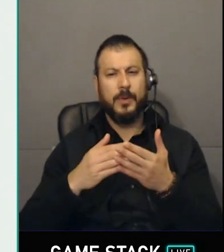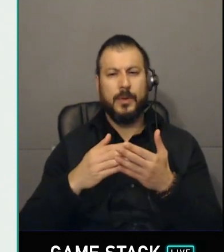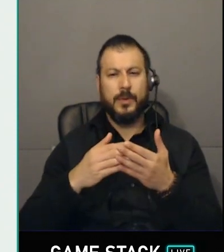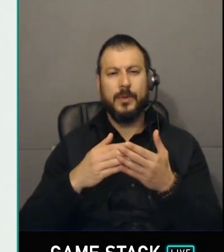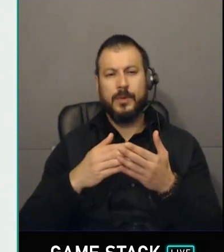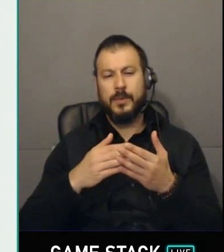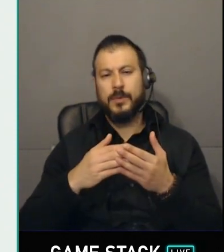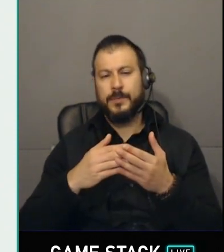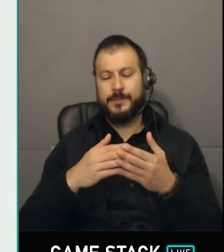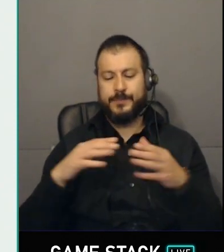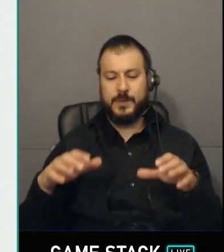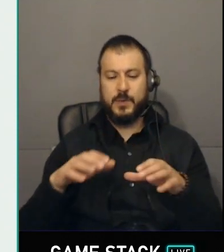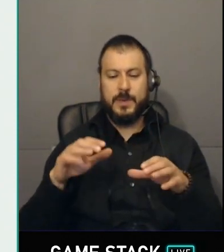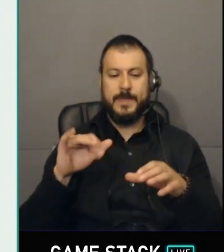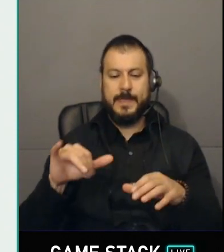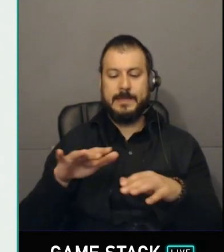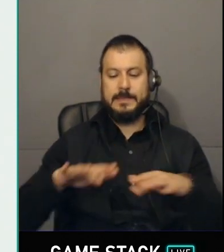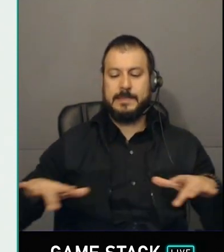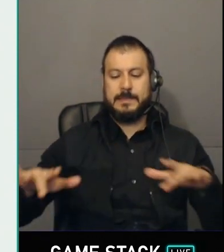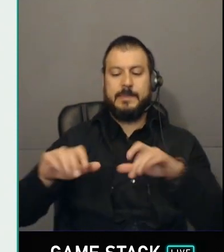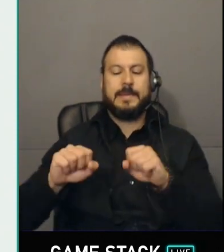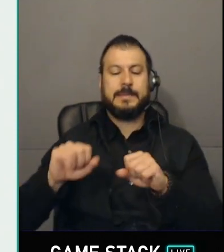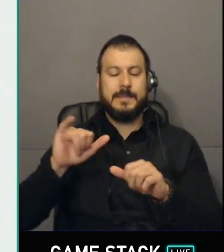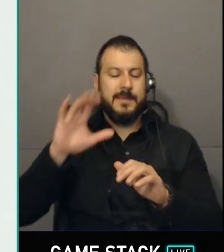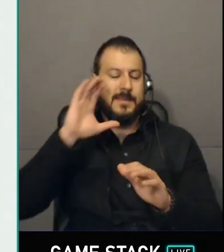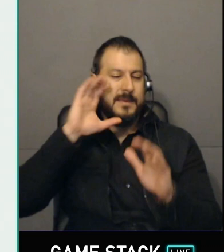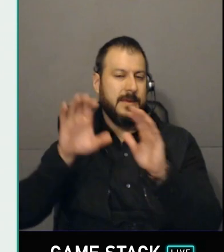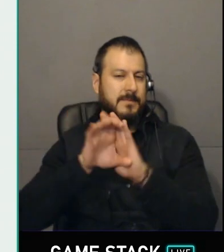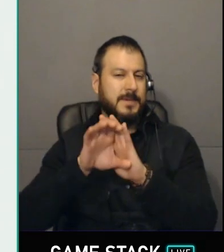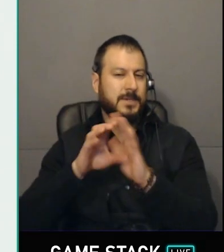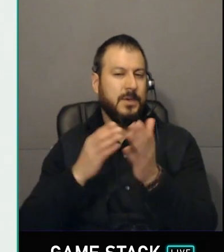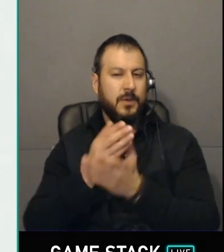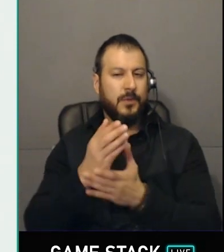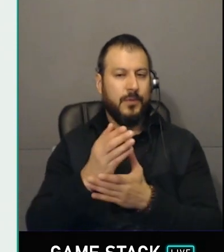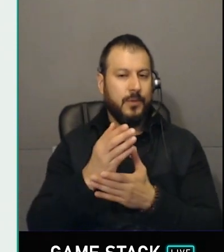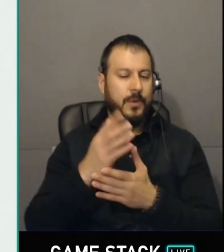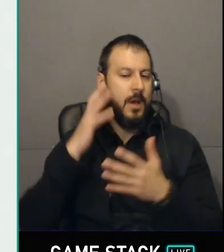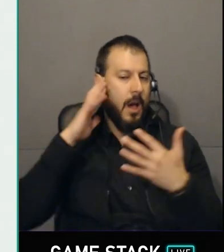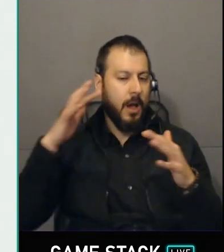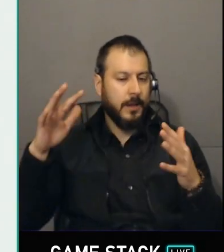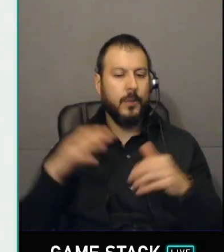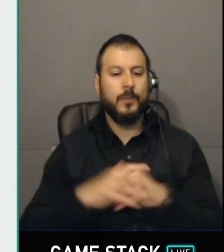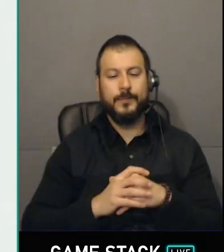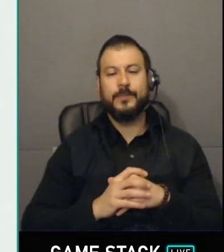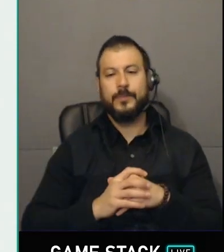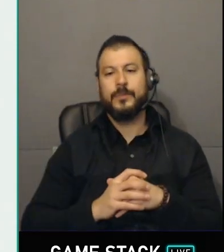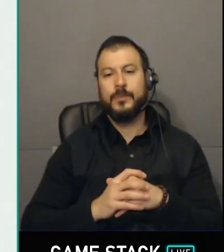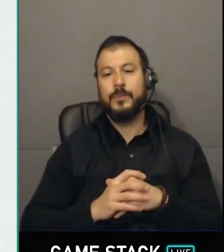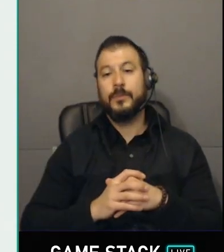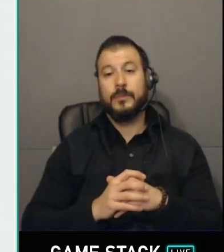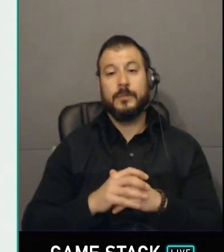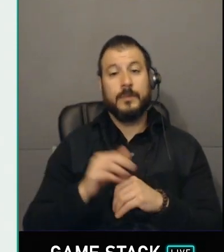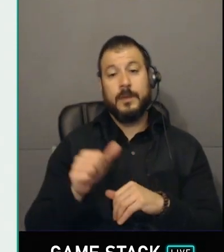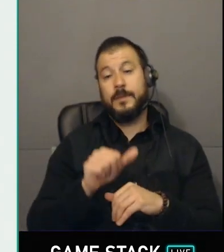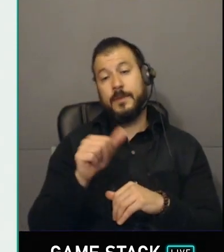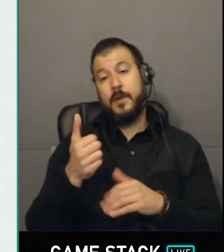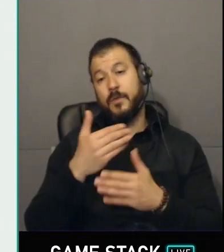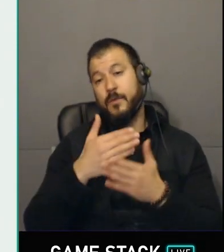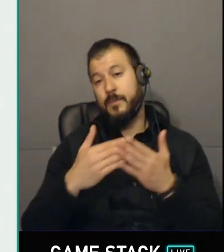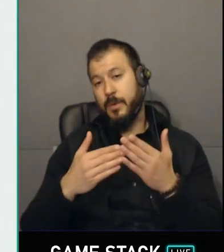the space, the image, through audio. But the other side of this is